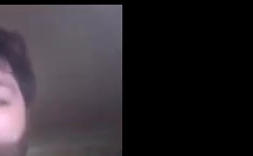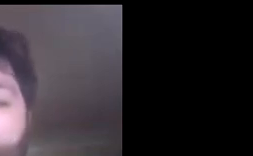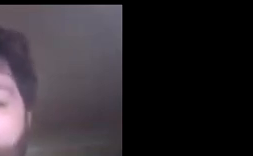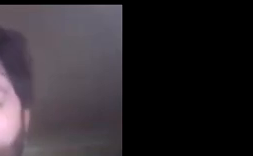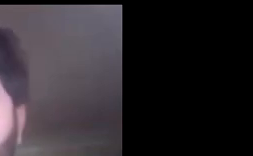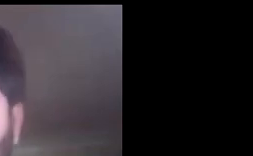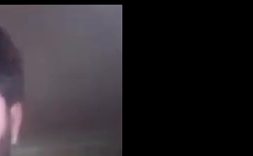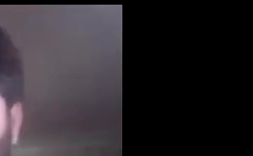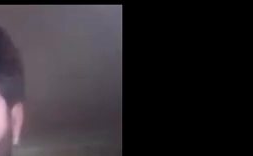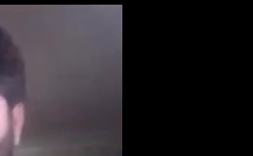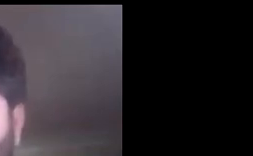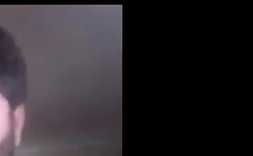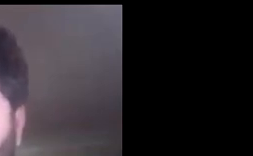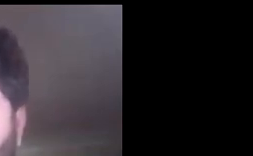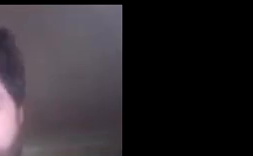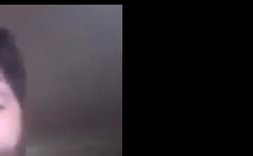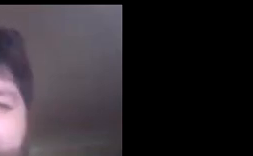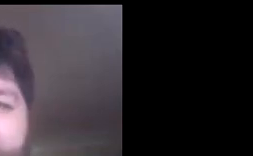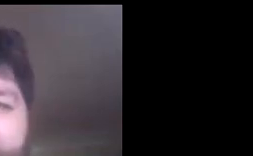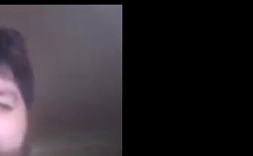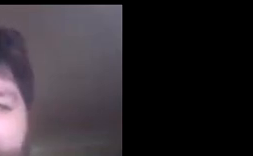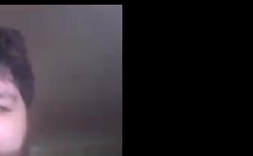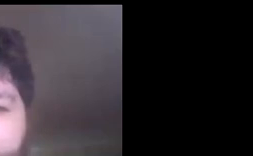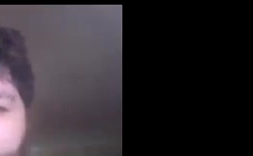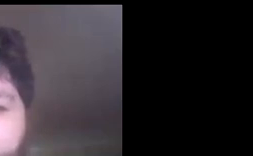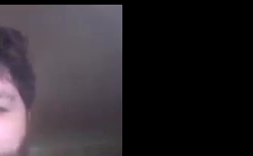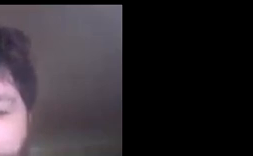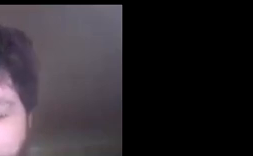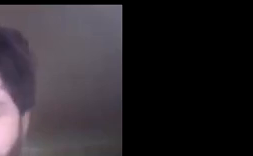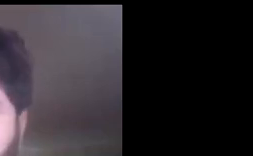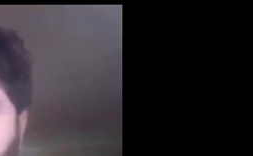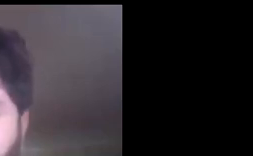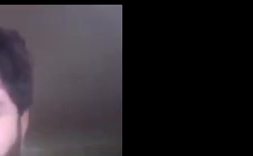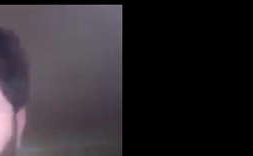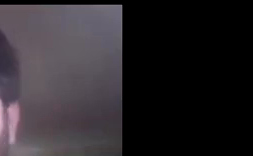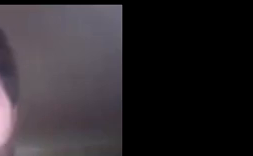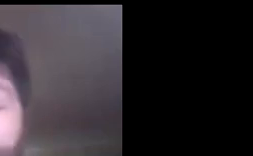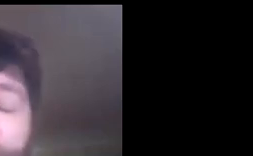I think this. Topic is something that isn't often. Discuss.